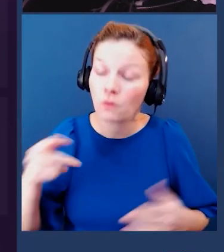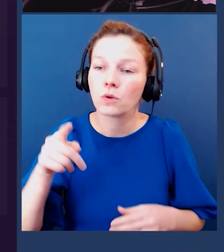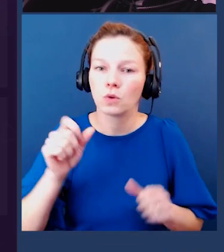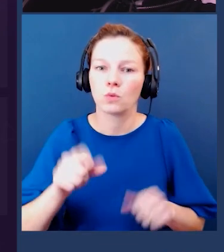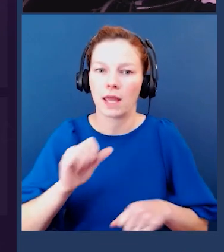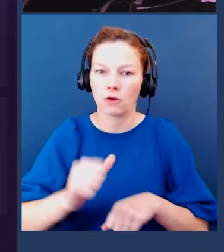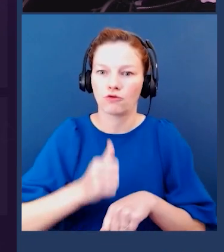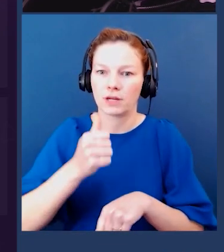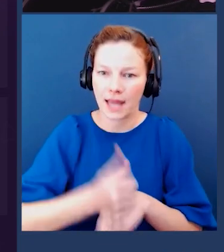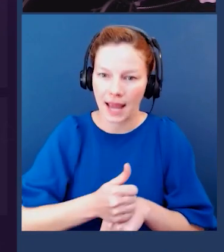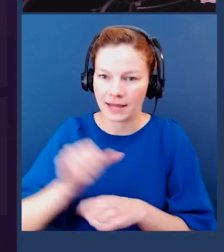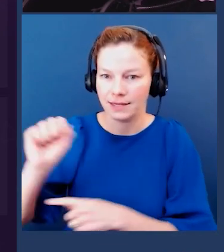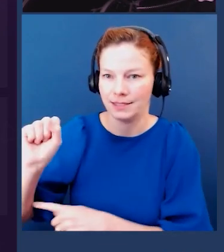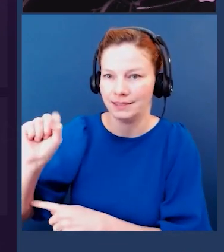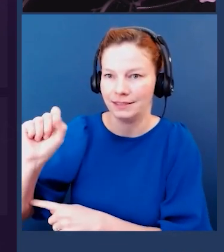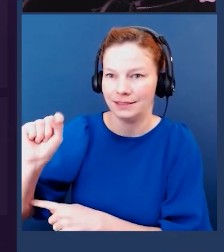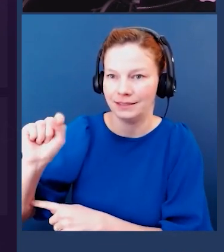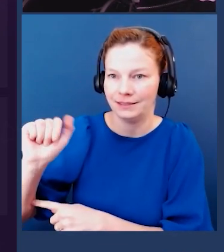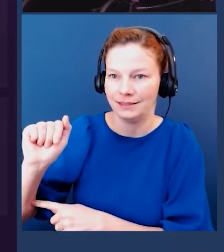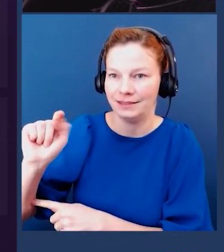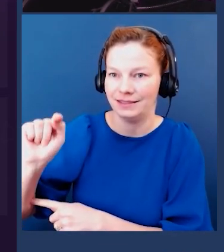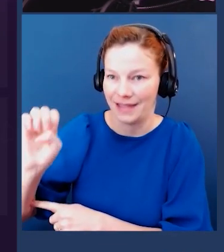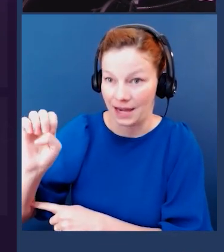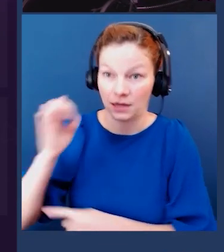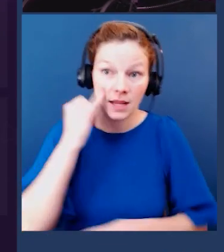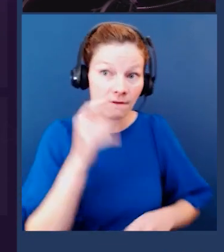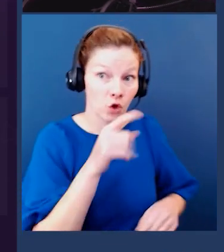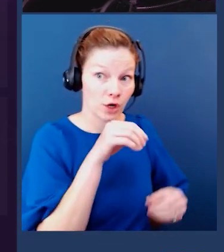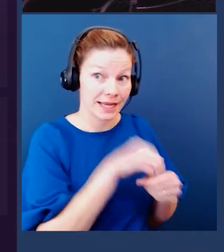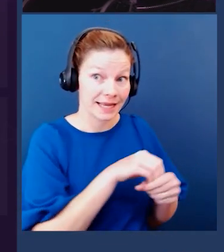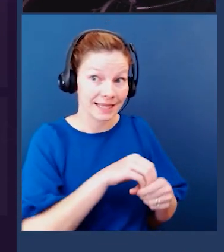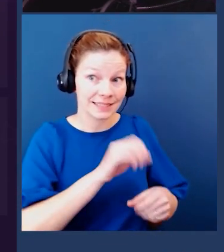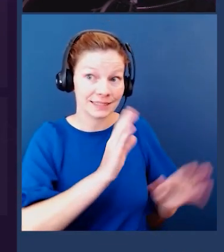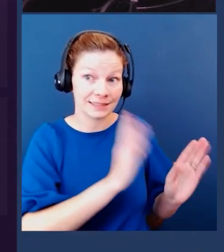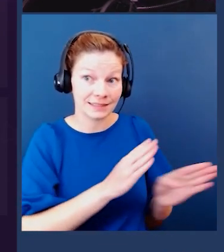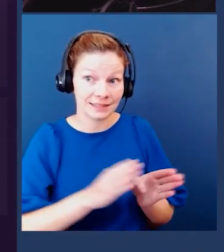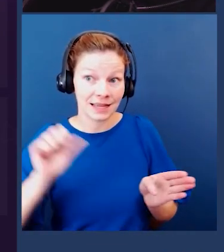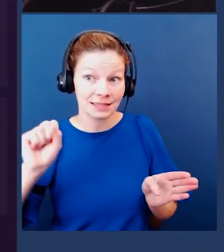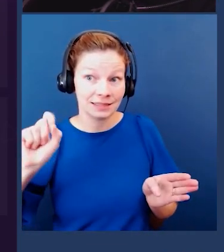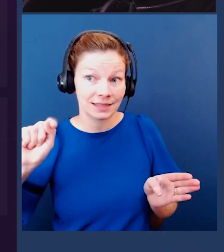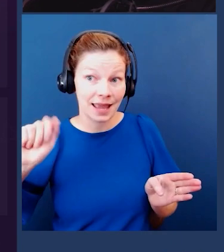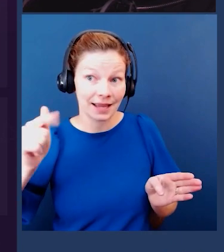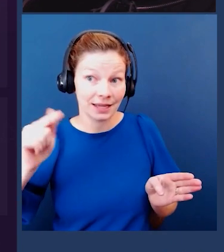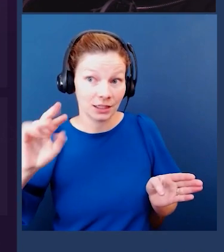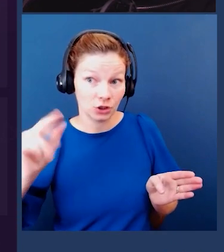And when you're running and staging, we're able to strip out a lot of that. We're able to strip out and filter